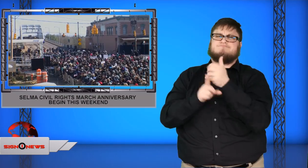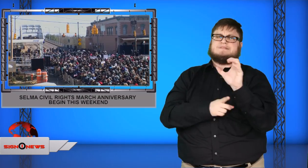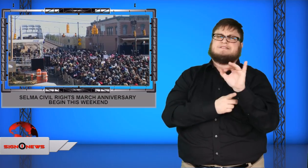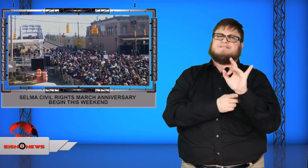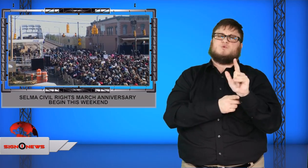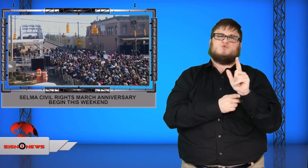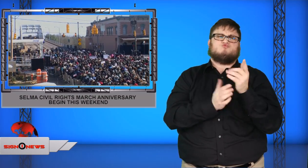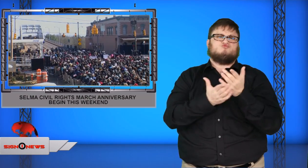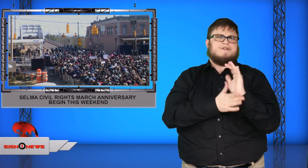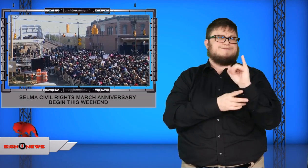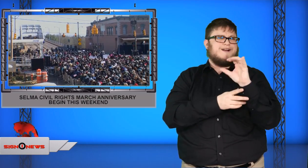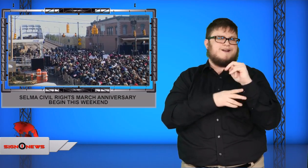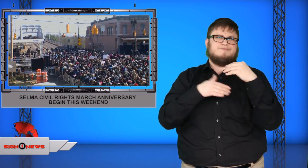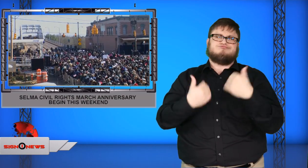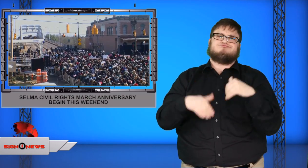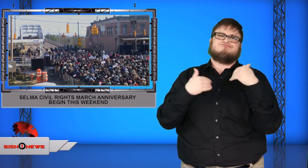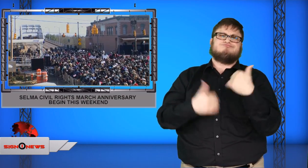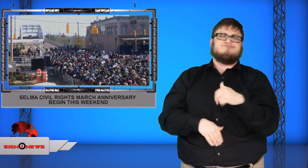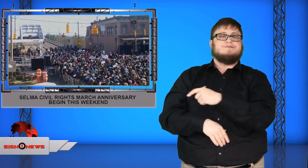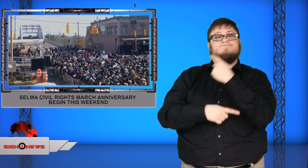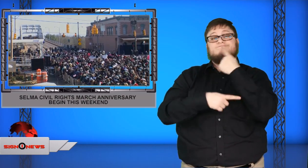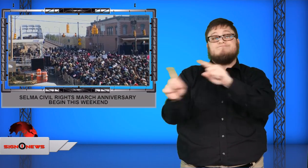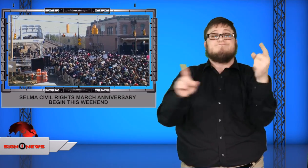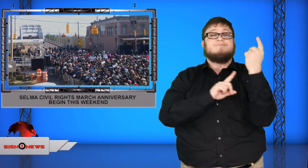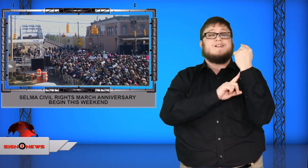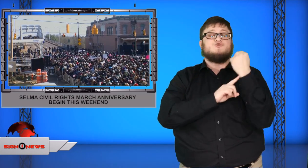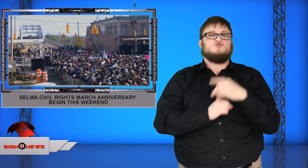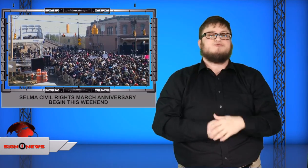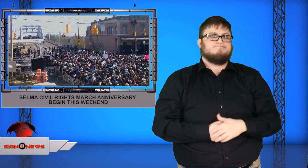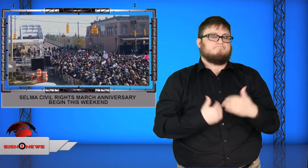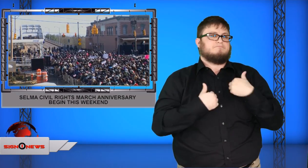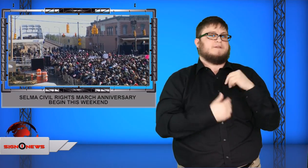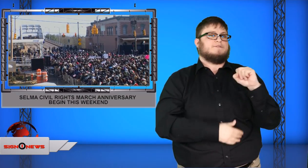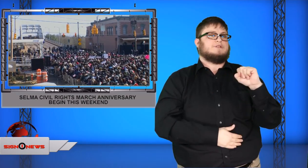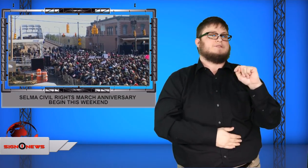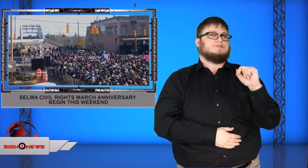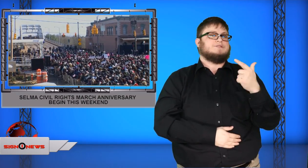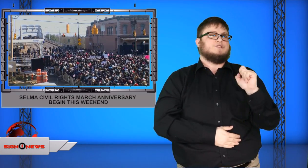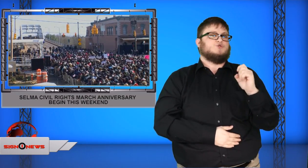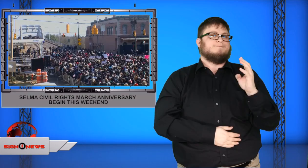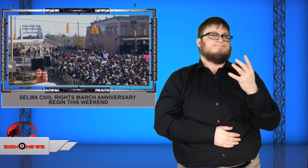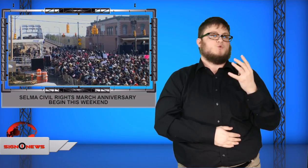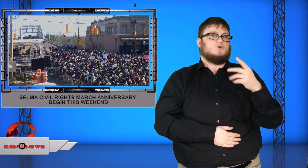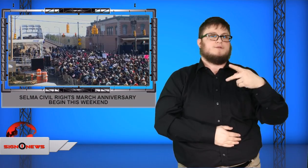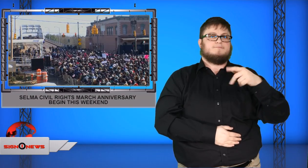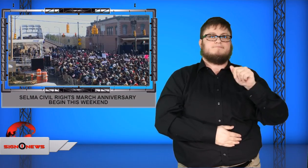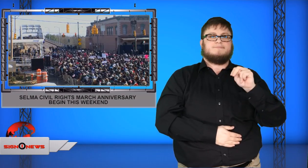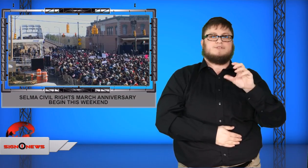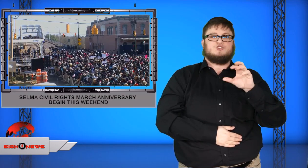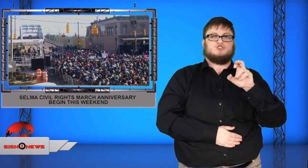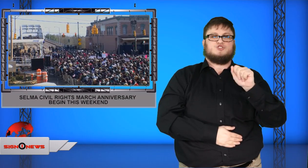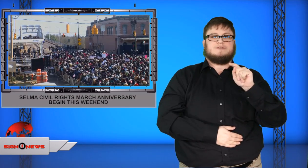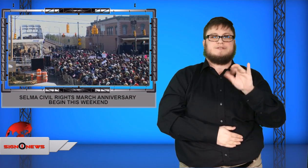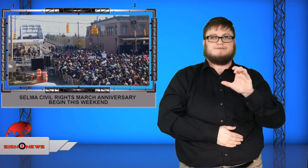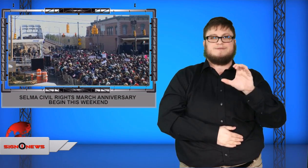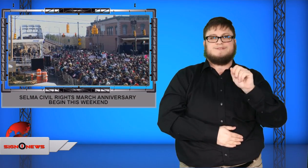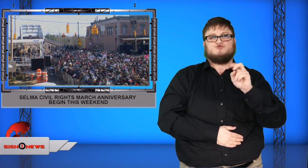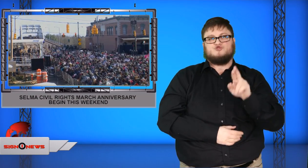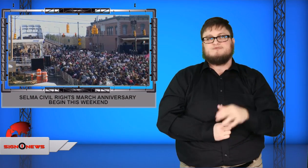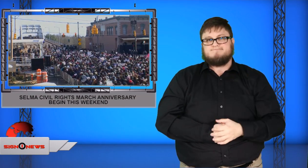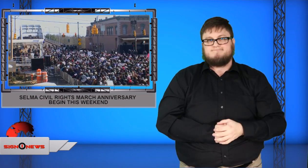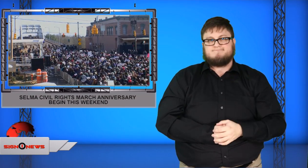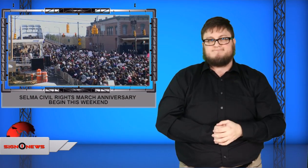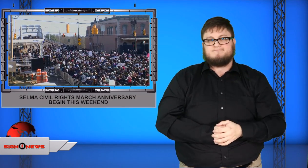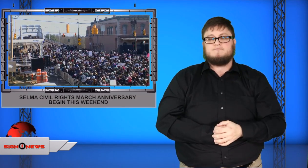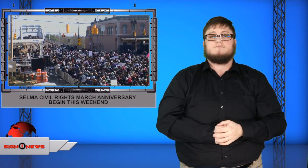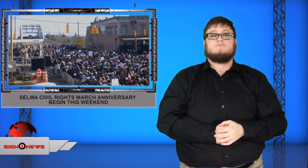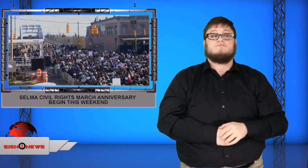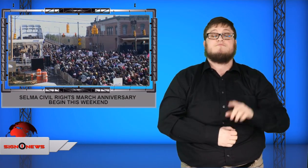The civil rights icon announced last year that he has Stage IV pancreatic cancer.